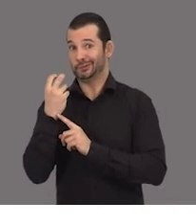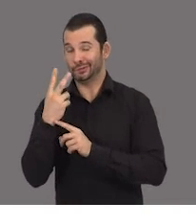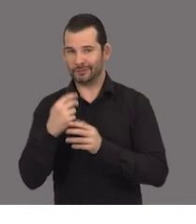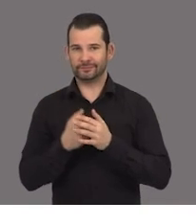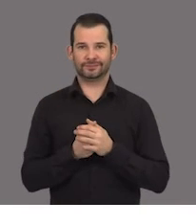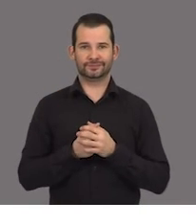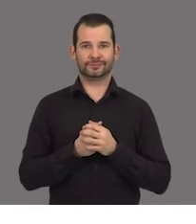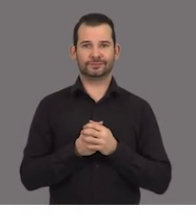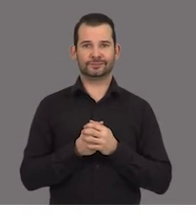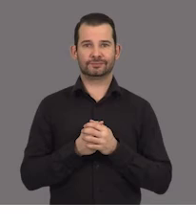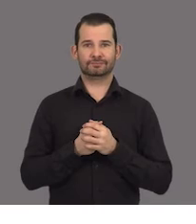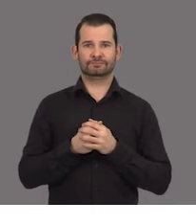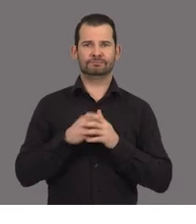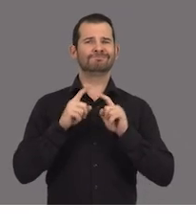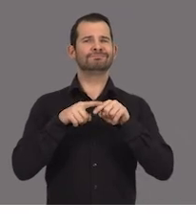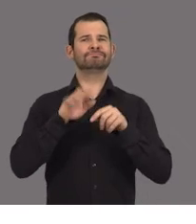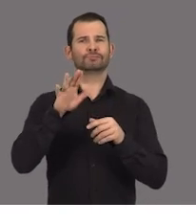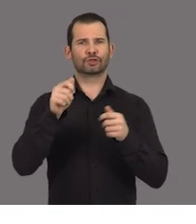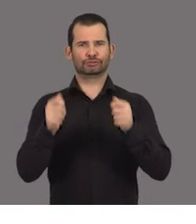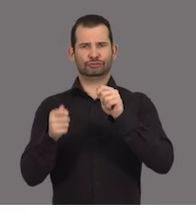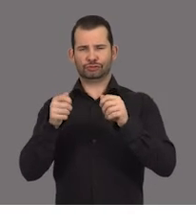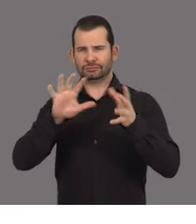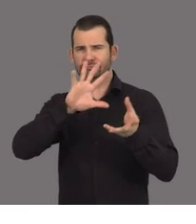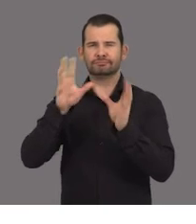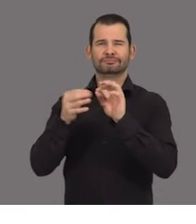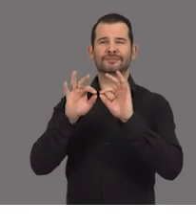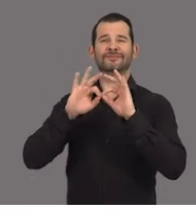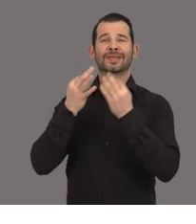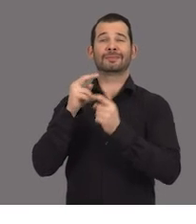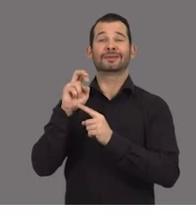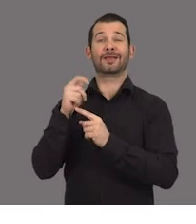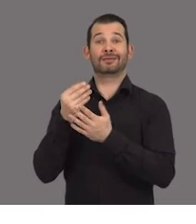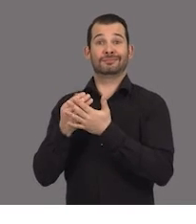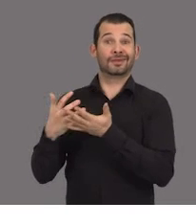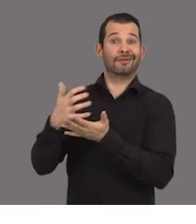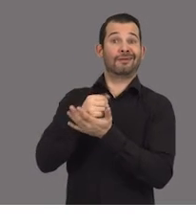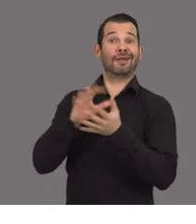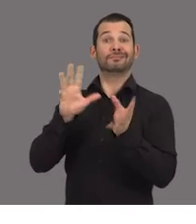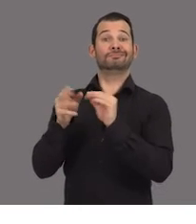Depending on your adjusted family net income, your non-taxable Canada